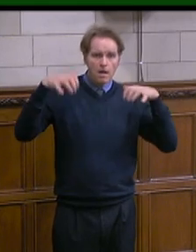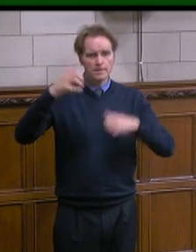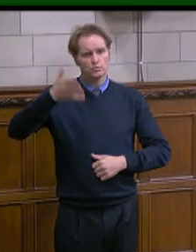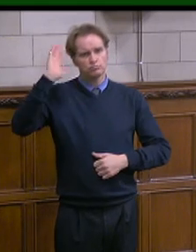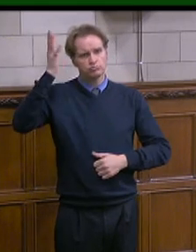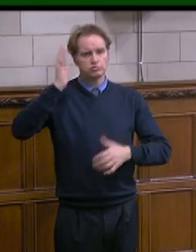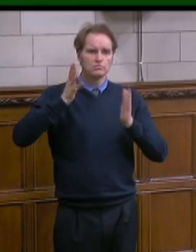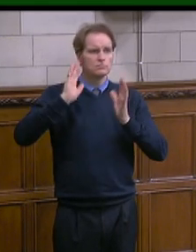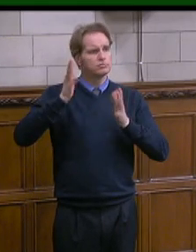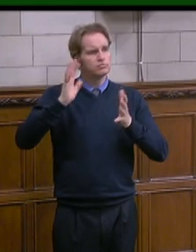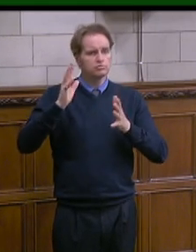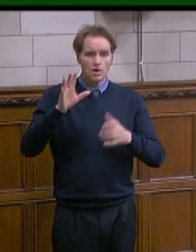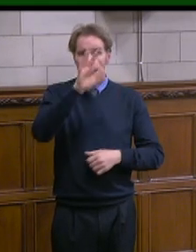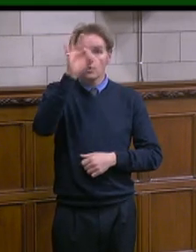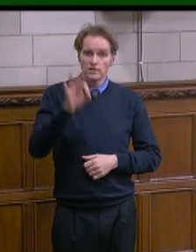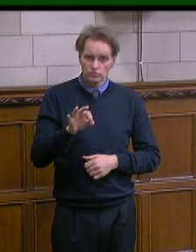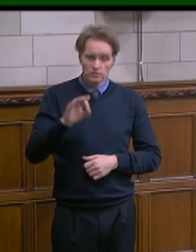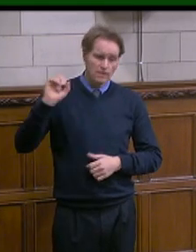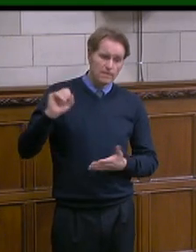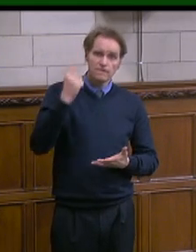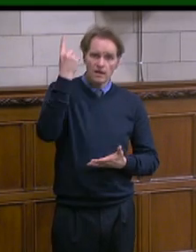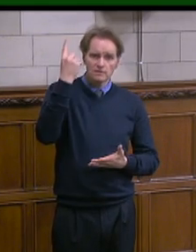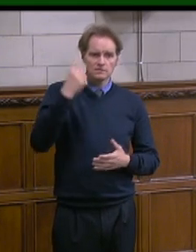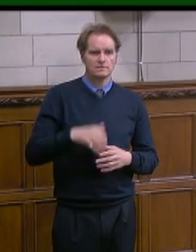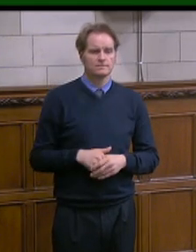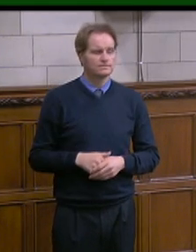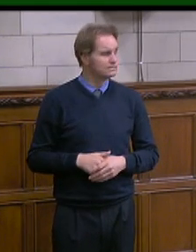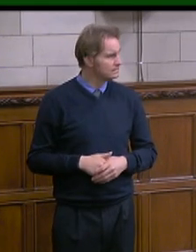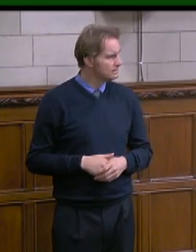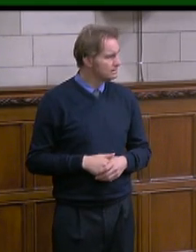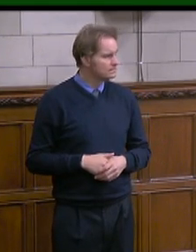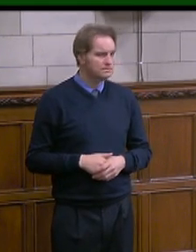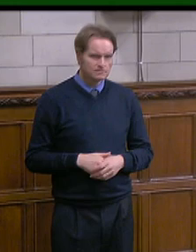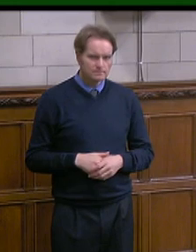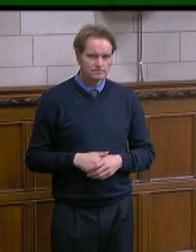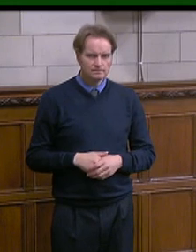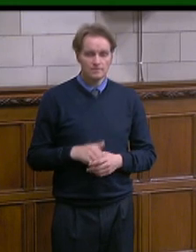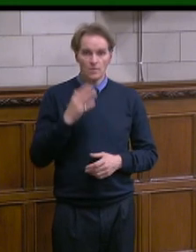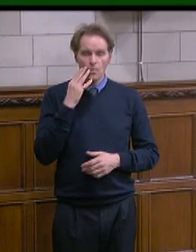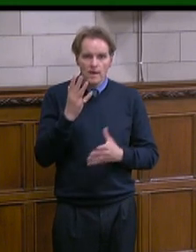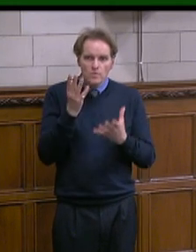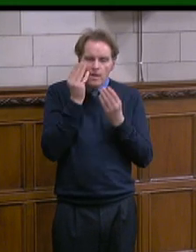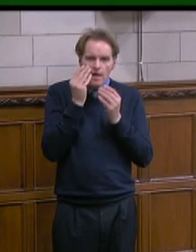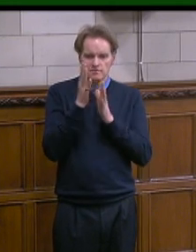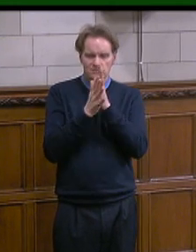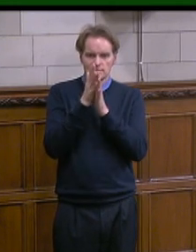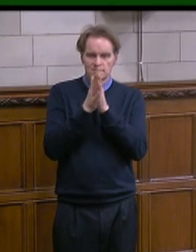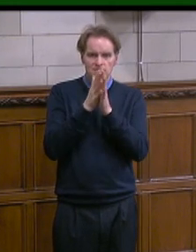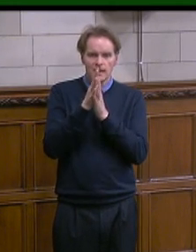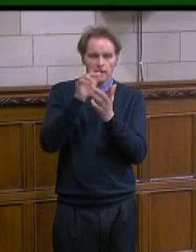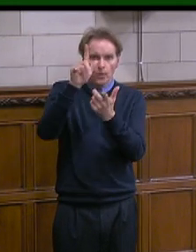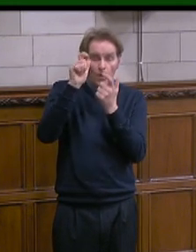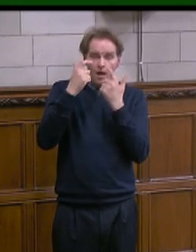Learning to sign is an eye-opening experience.